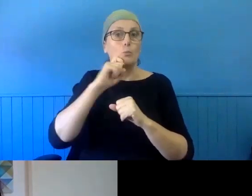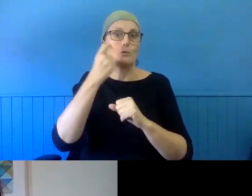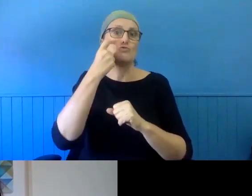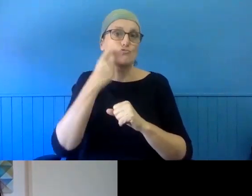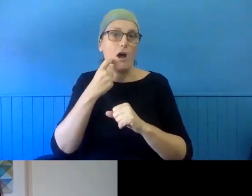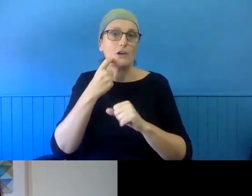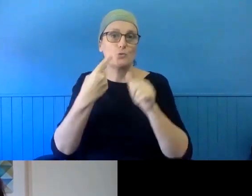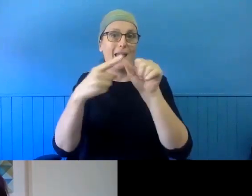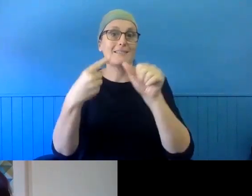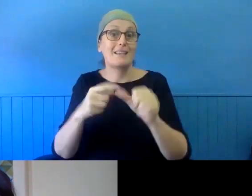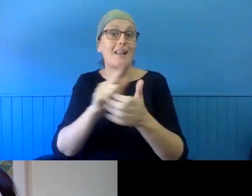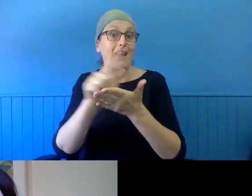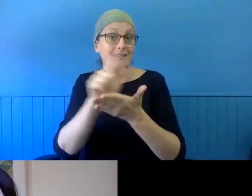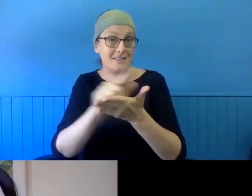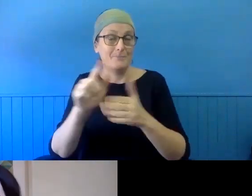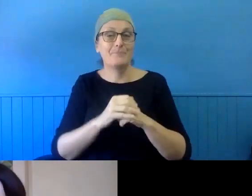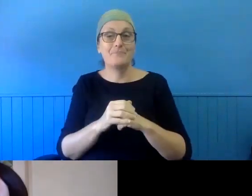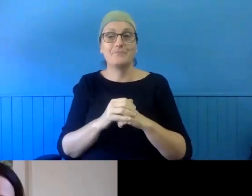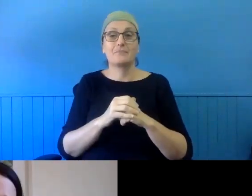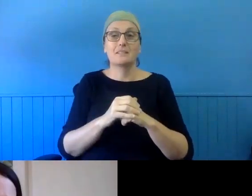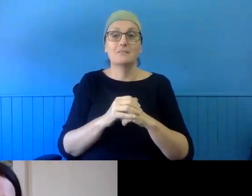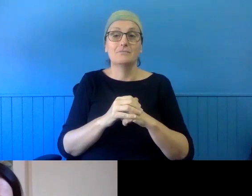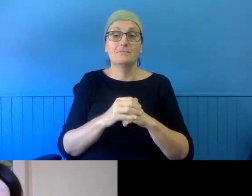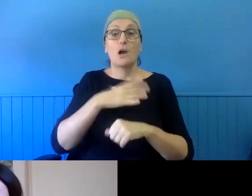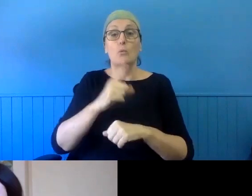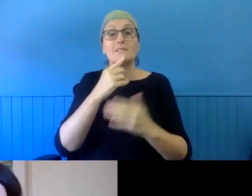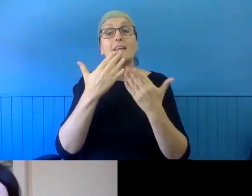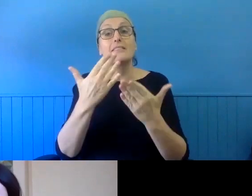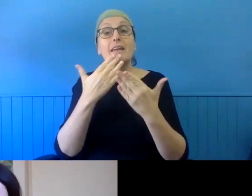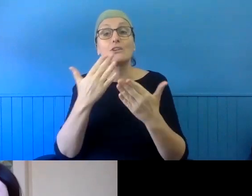Gosh, that was such a really useful and practical session that I think